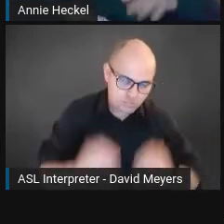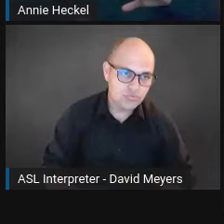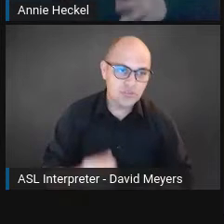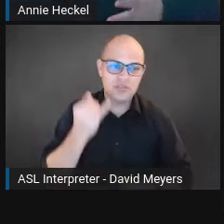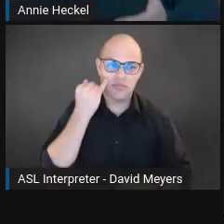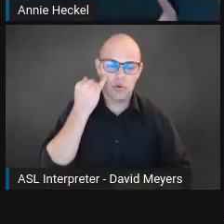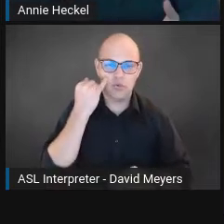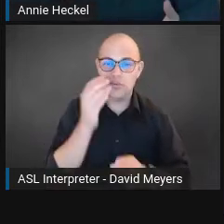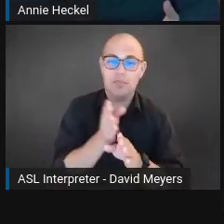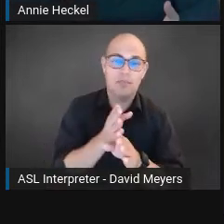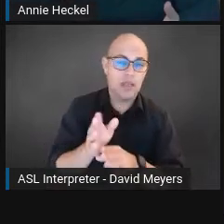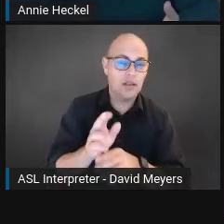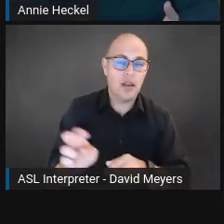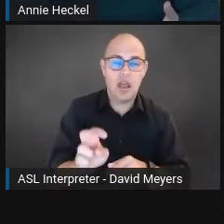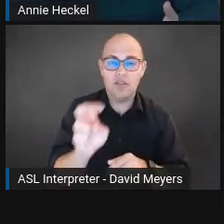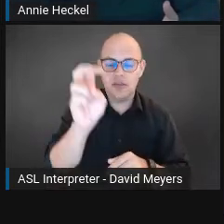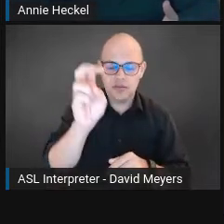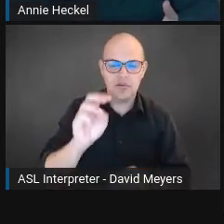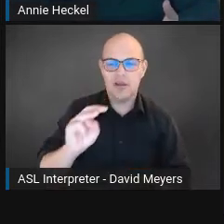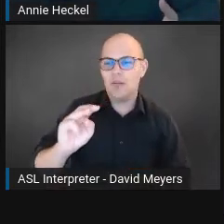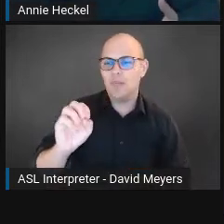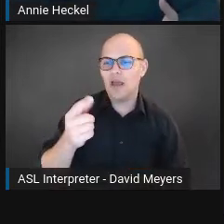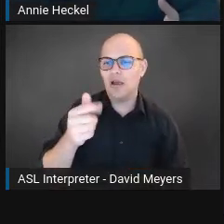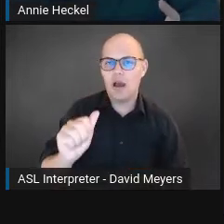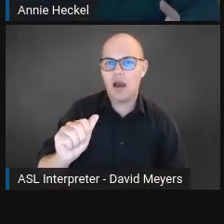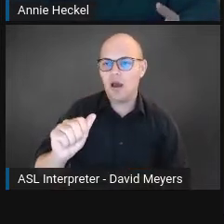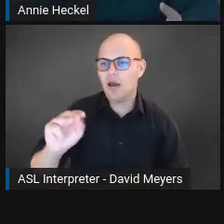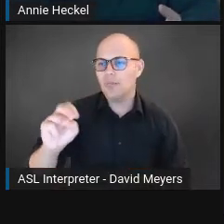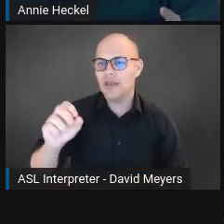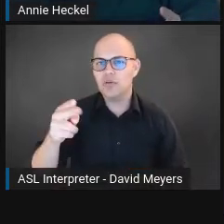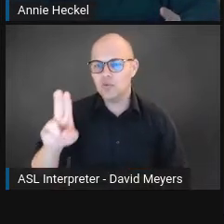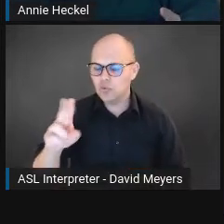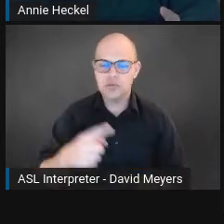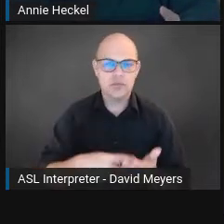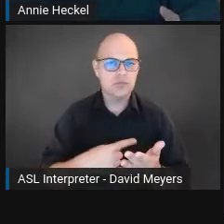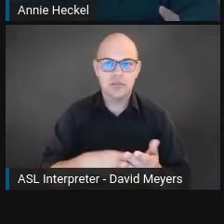and we all know how mega menus feel, when you try to get into them and you can't find that one thing that you want,